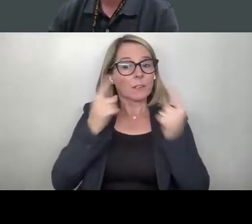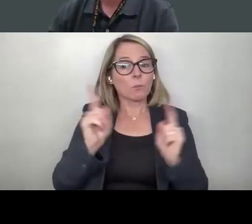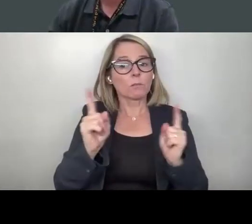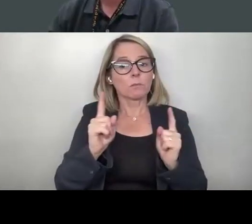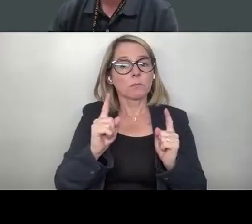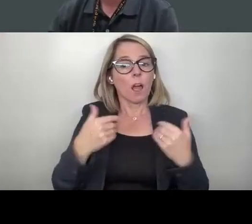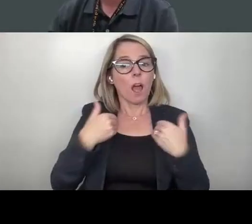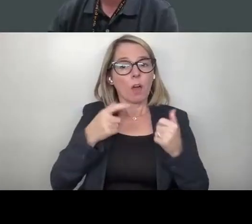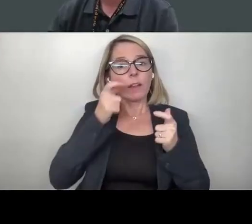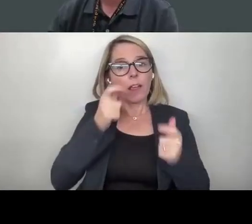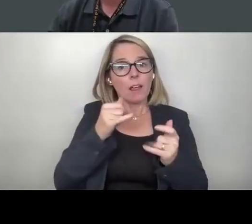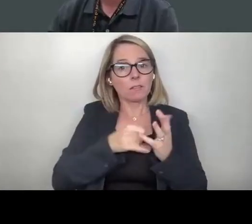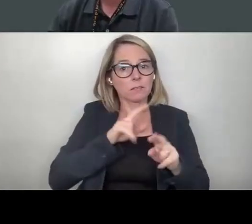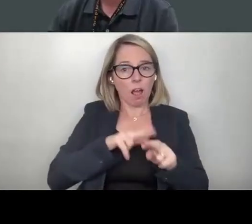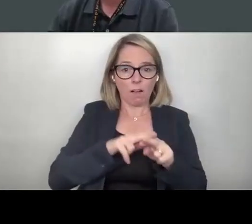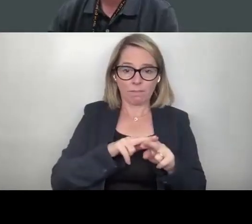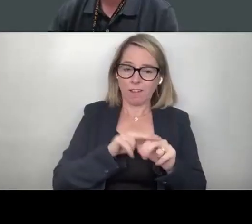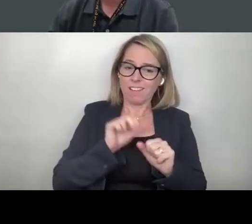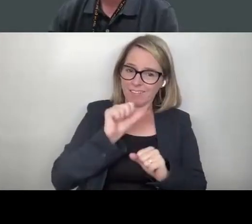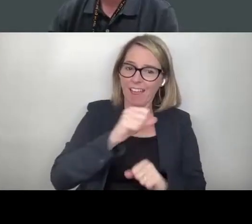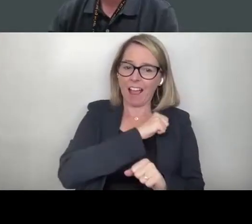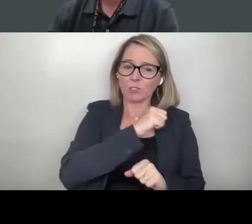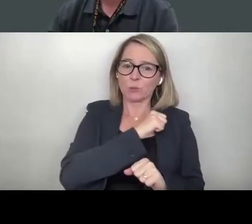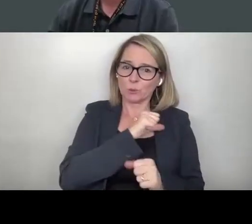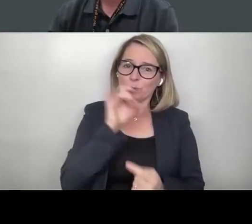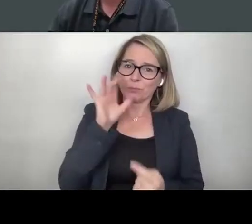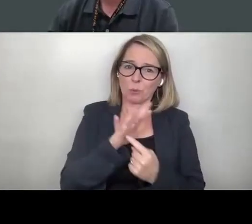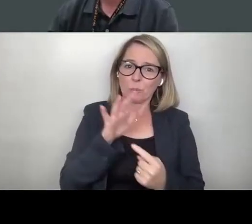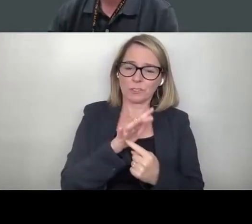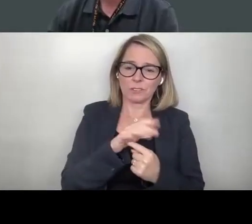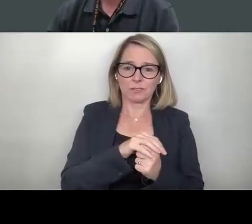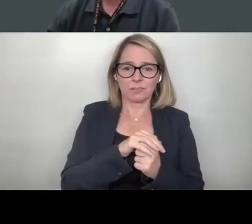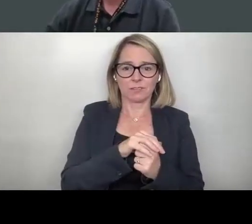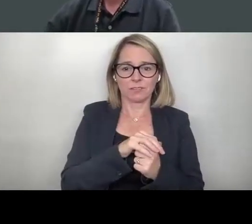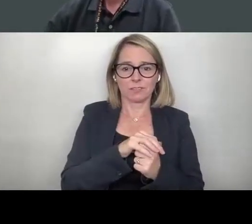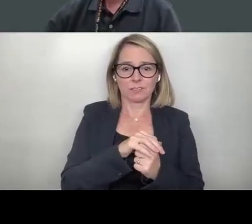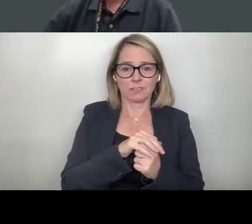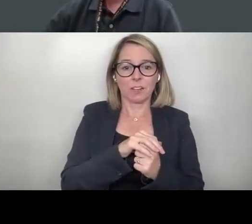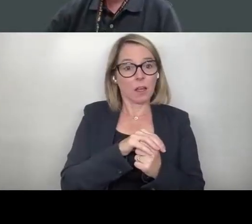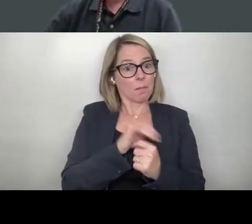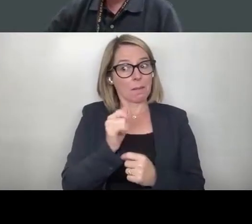almost or just as important as what they know how to do. So even if it's another stressful,